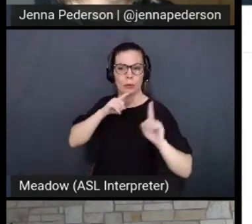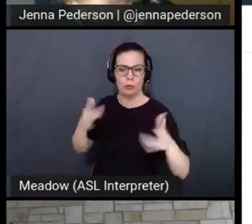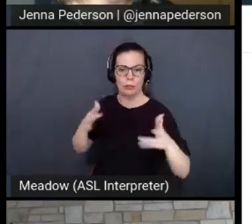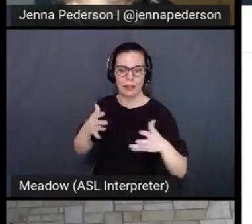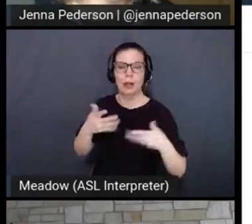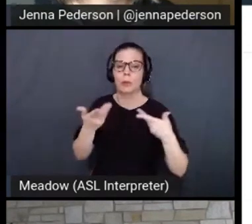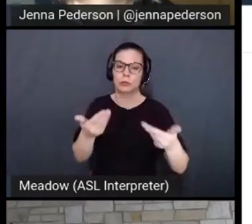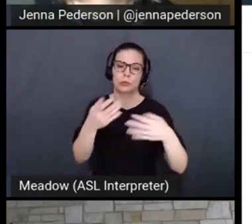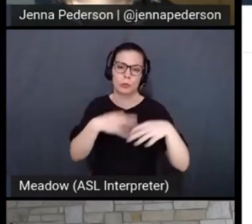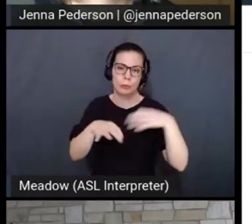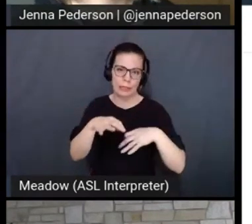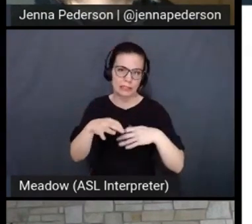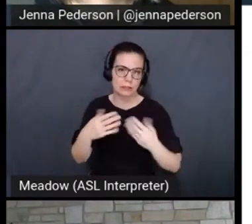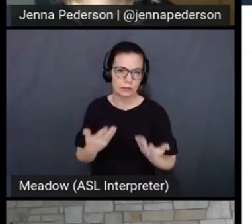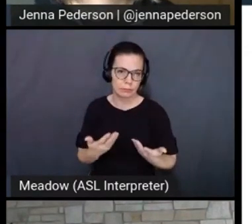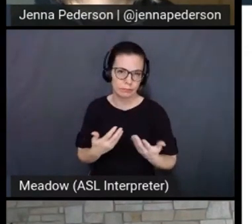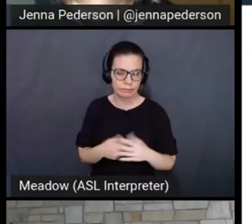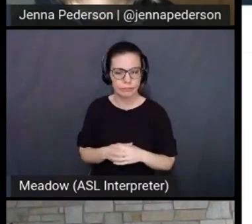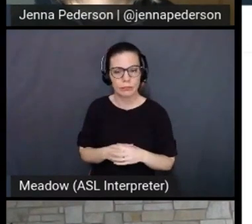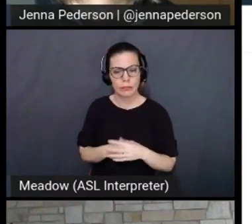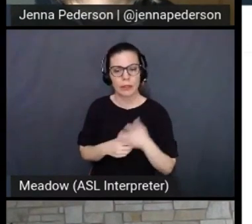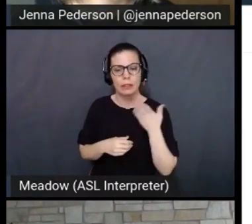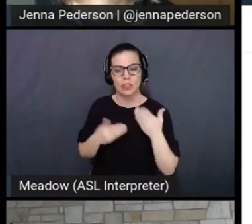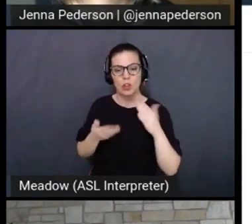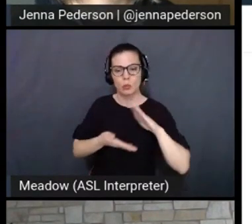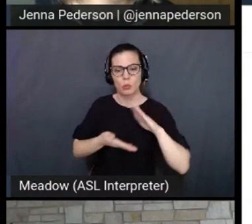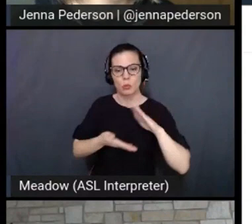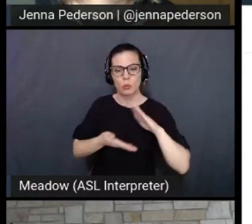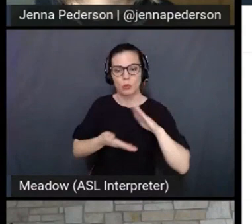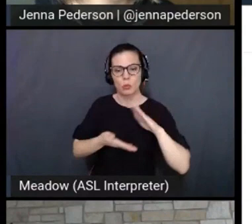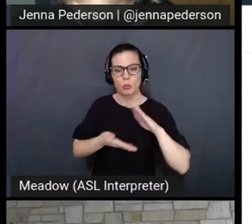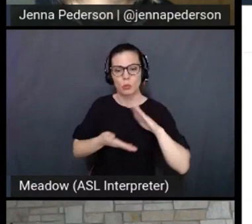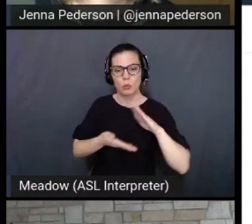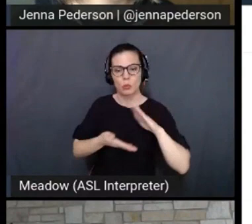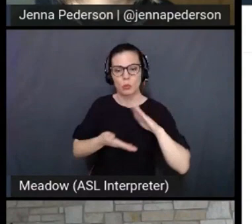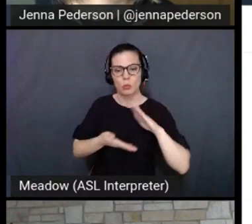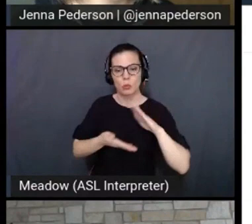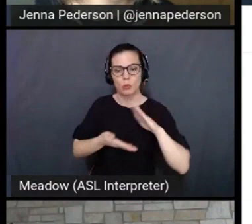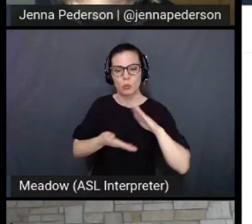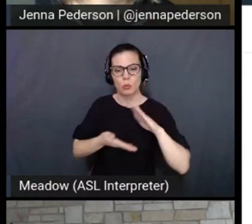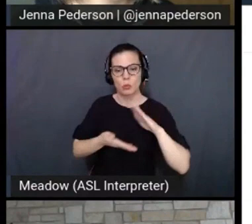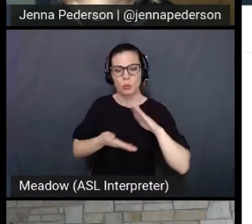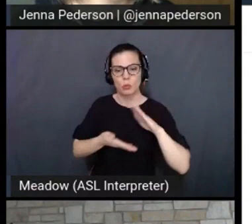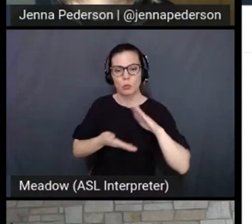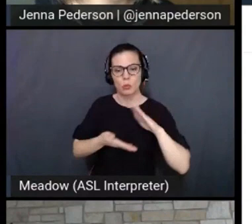So let's run it and see what the compass tool tells me about my compatibility.